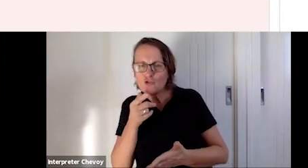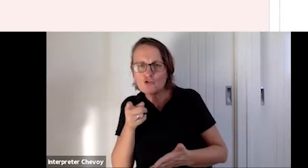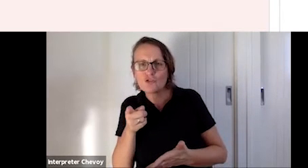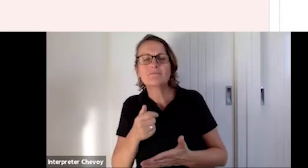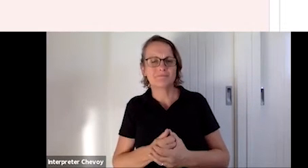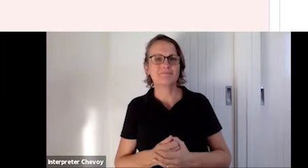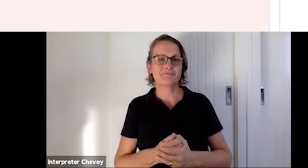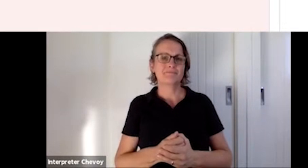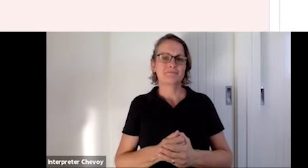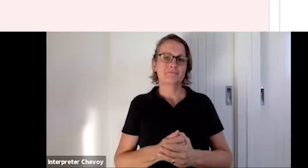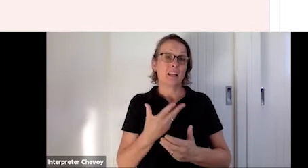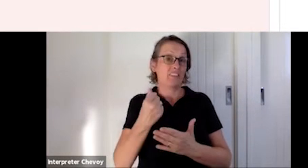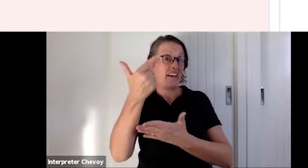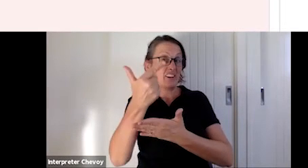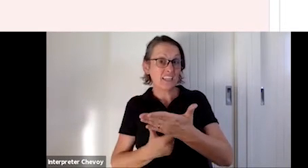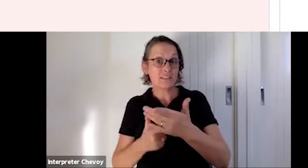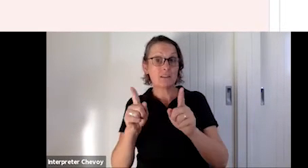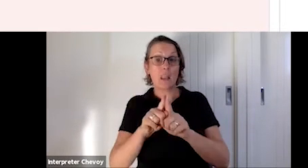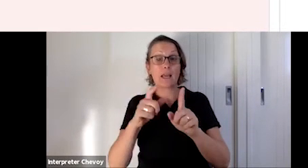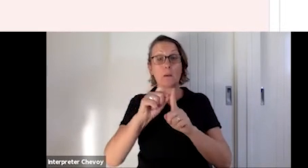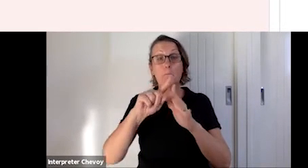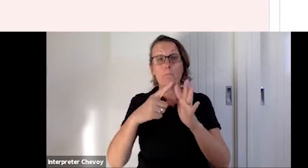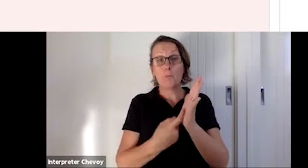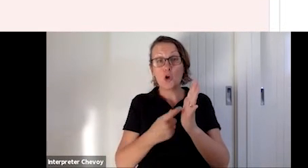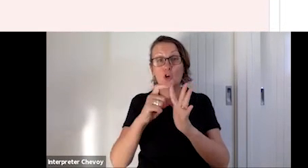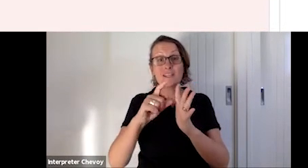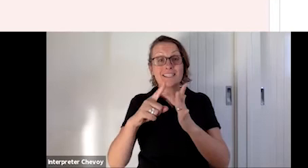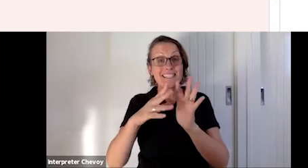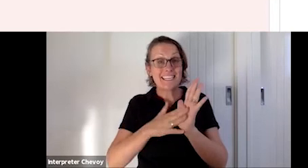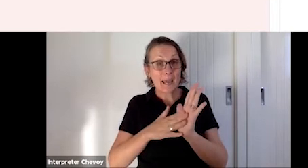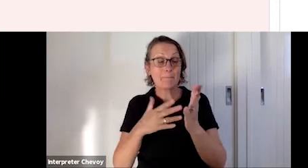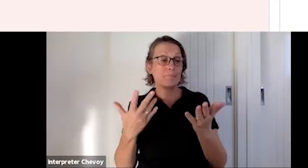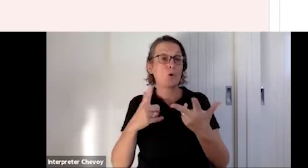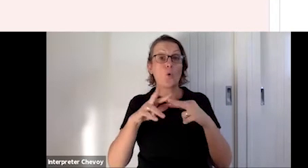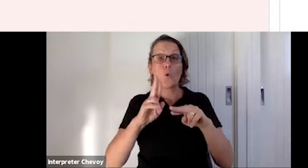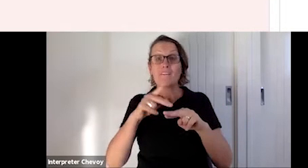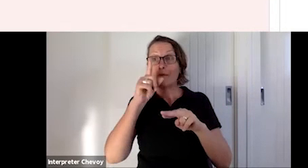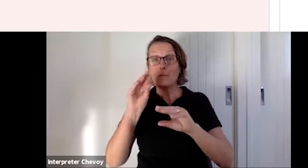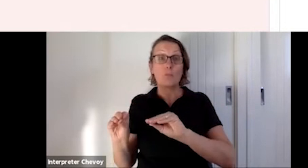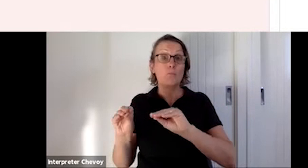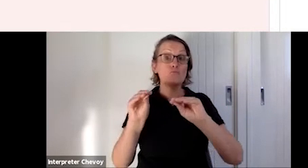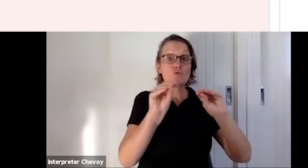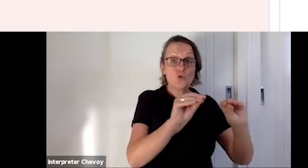of things like per diem or living away from home allowances. They're very easy to find.